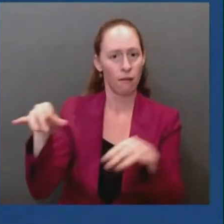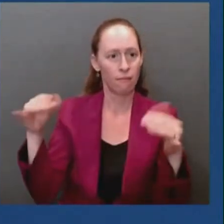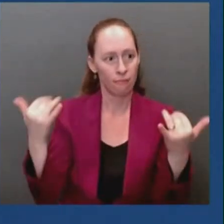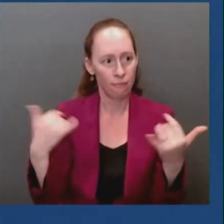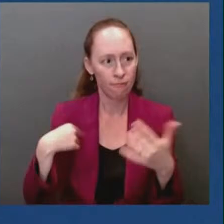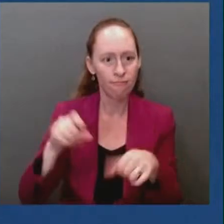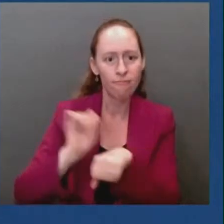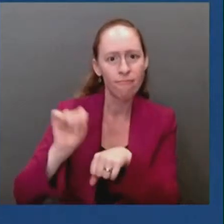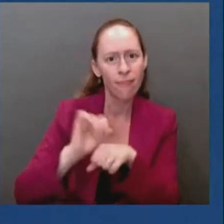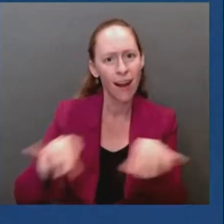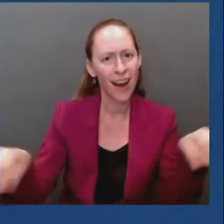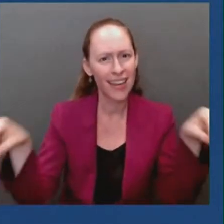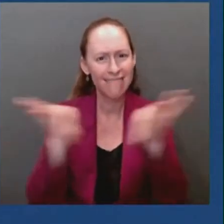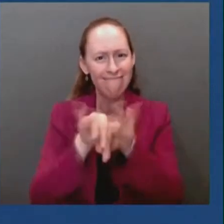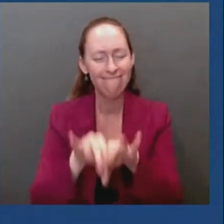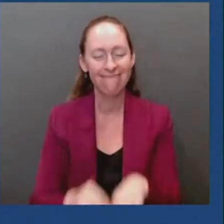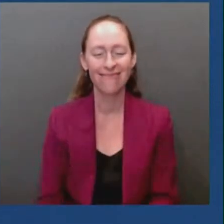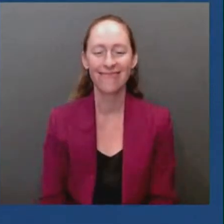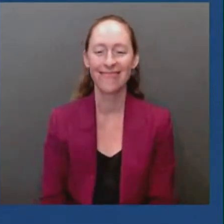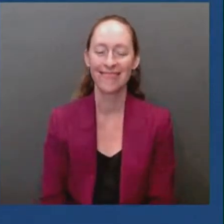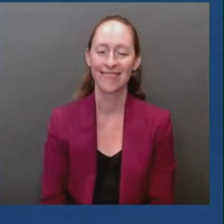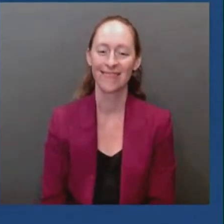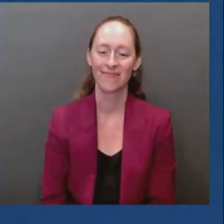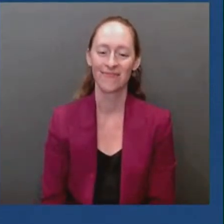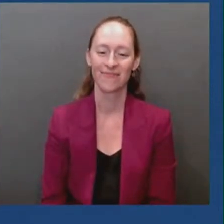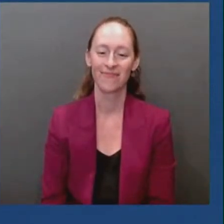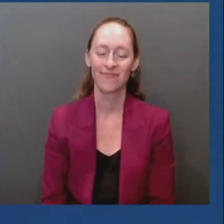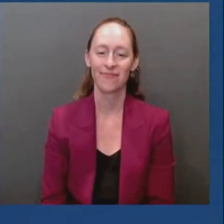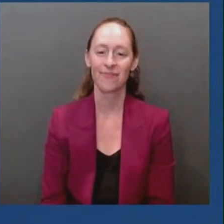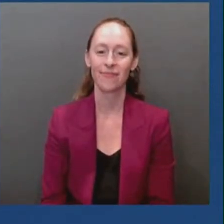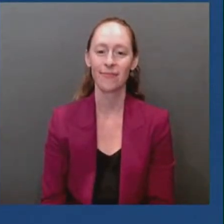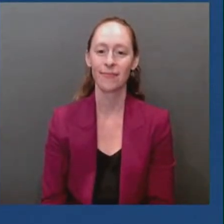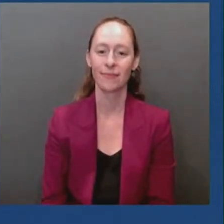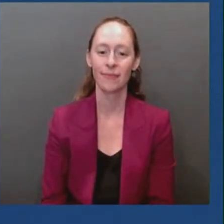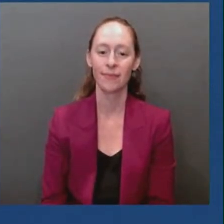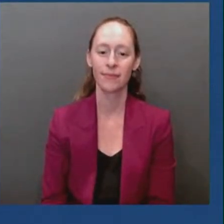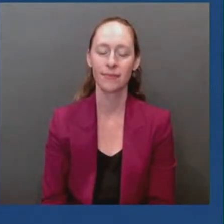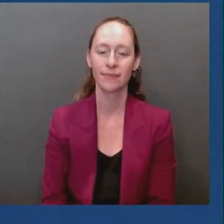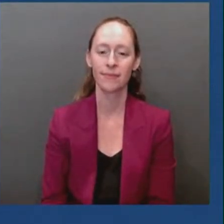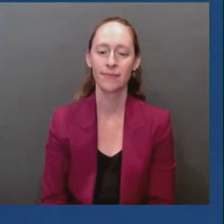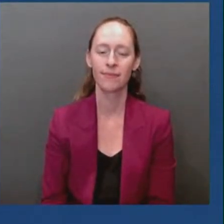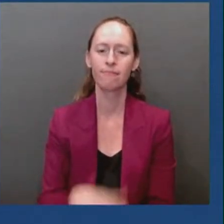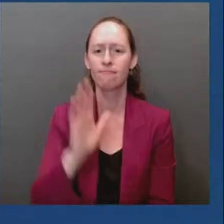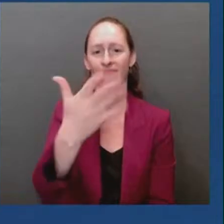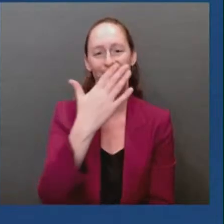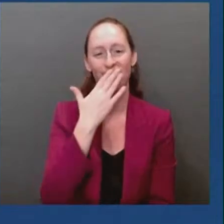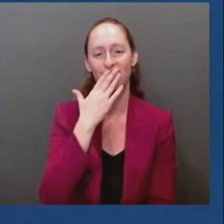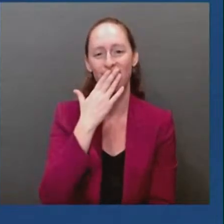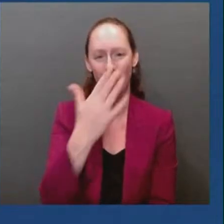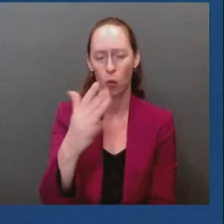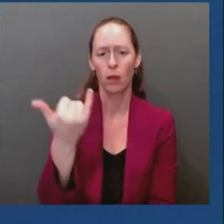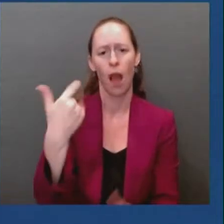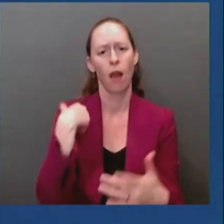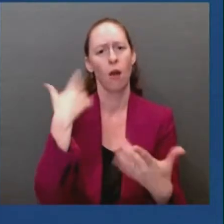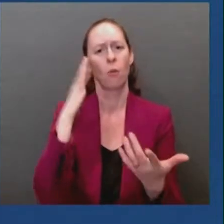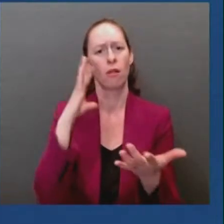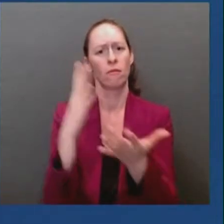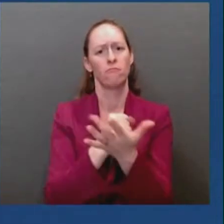MILESTONE. DR. FAUCI. THANK YOU VERY MUCH. I WOULD LIKE TO TAKE THE NEXT